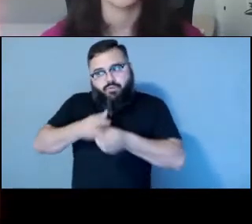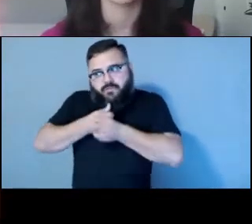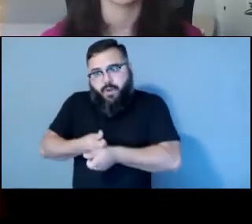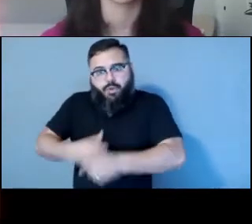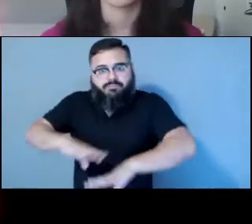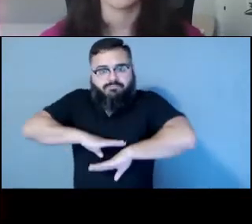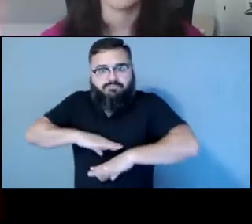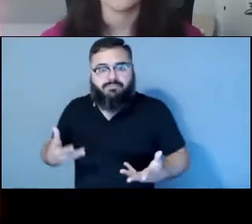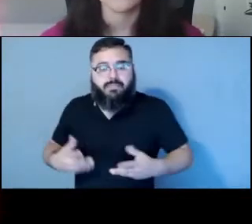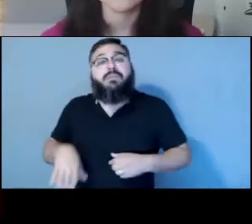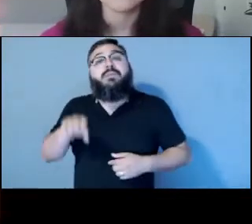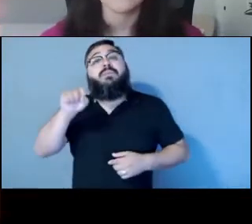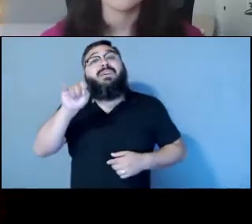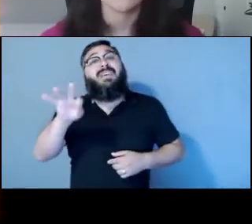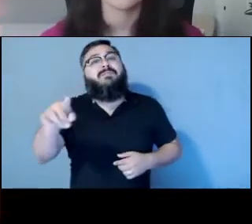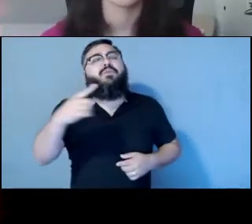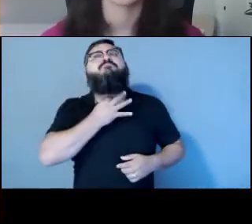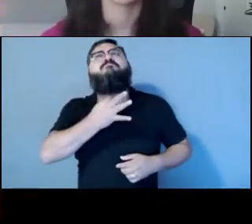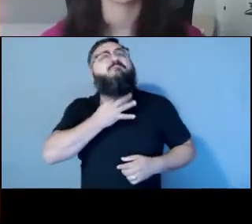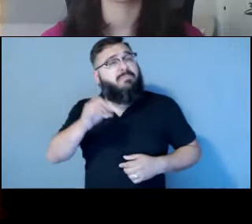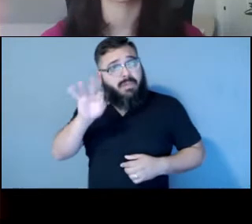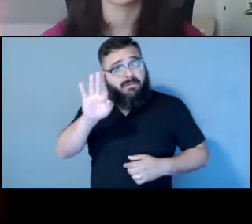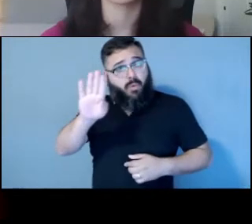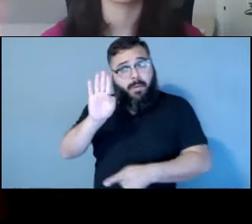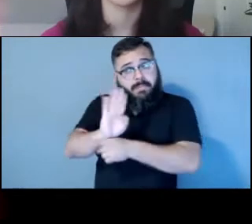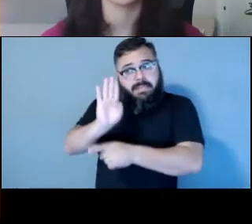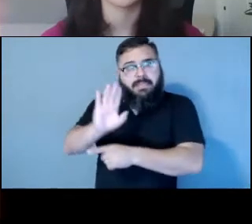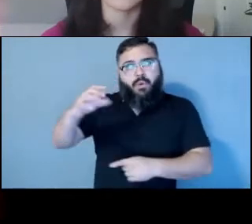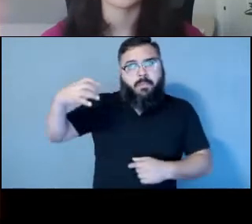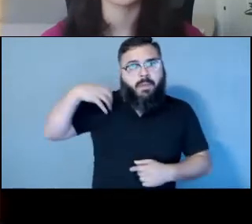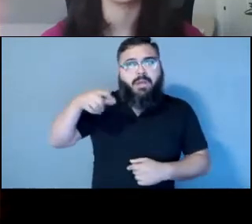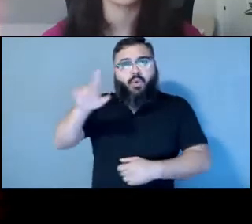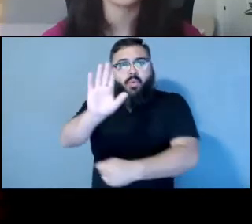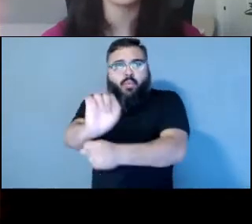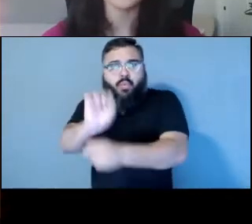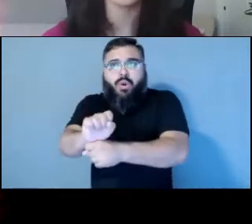So if you're wondering whether your employer is covered or not, think about the number of employees it has,